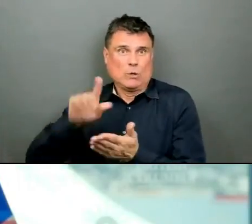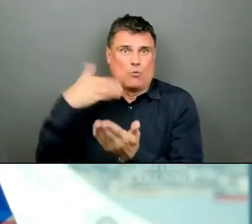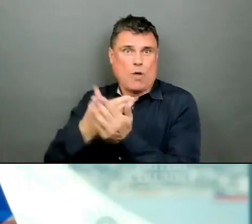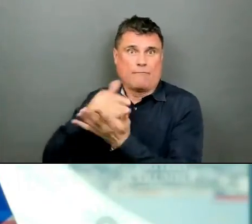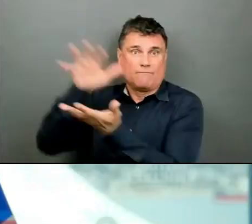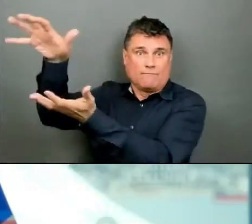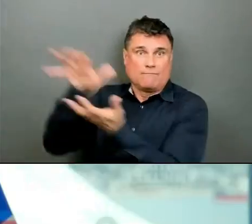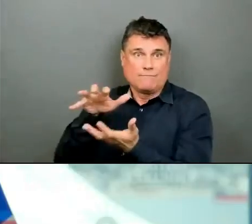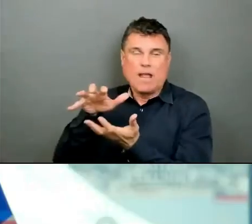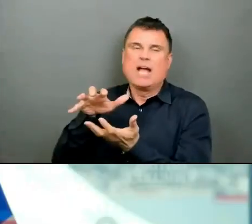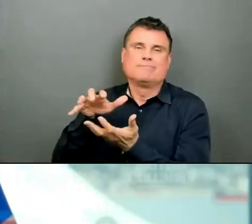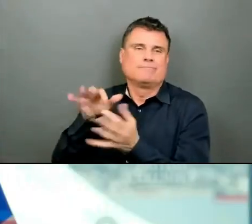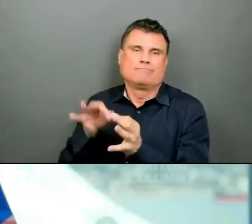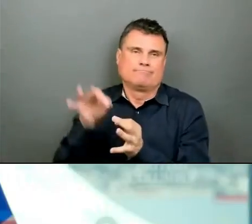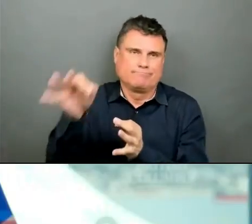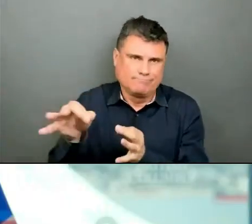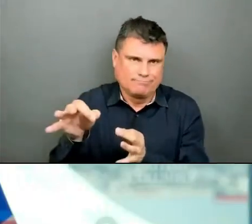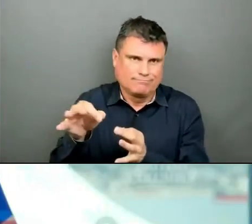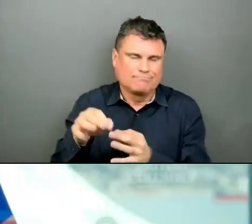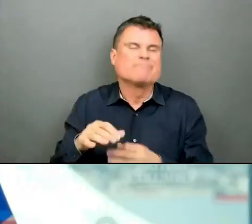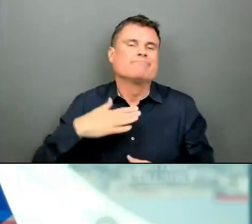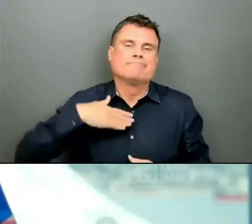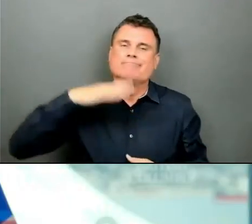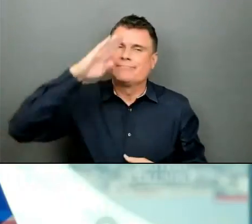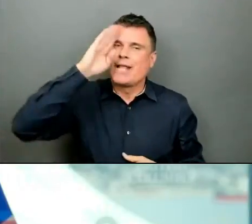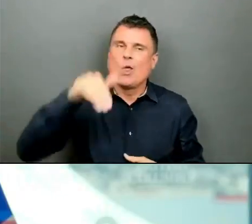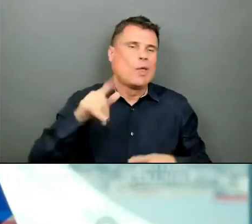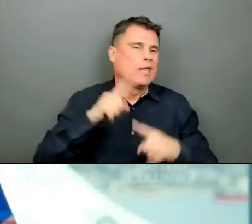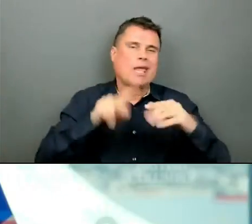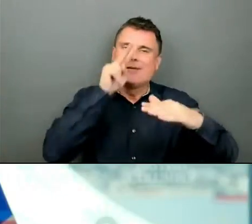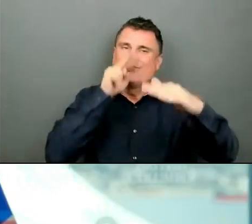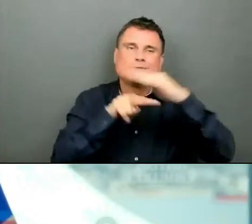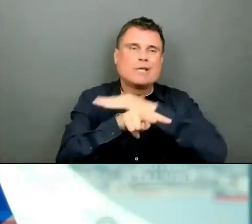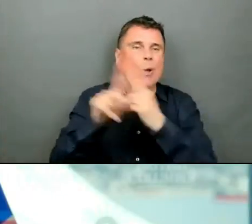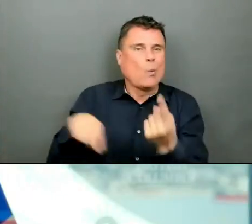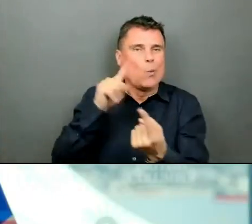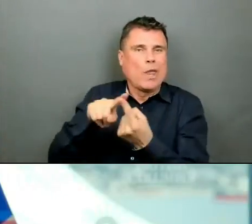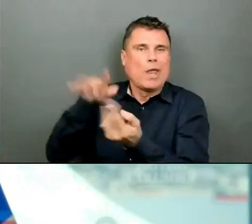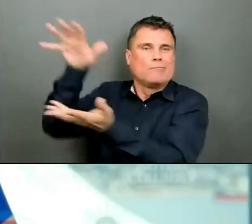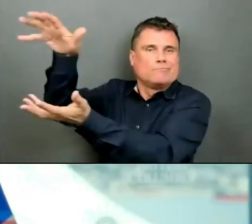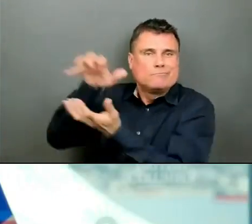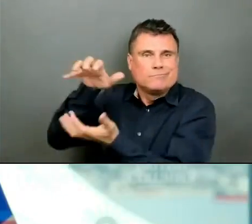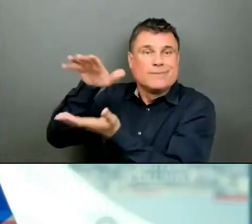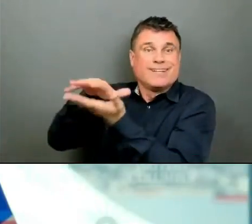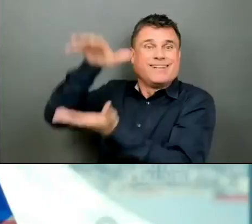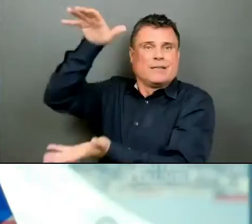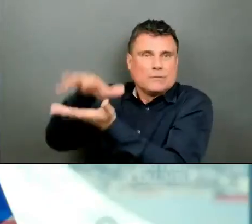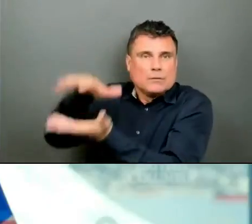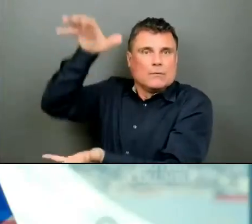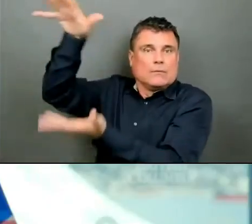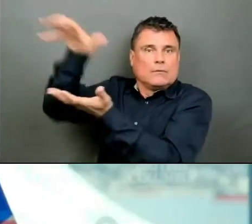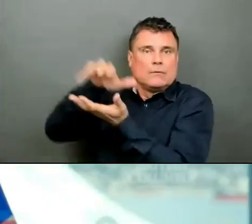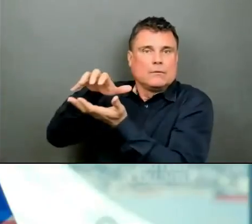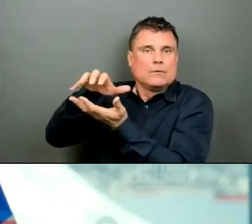deliveries, we are administering the Moderna vaccine as sufficiently as supplies allow. With